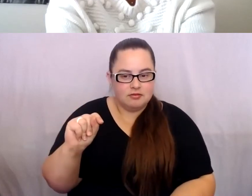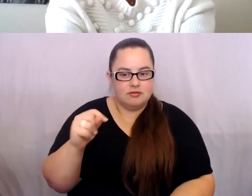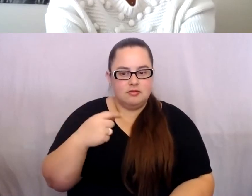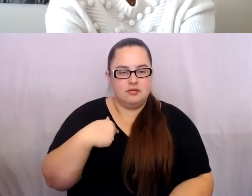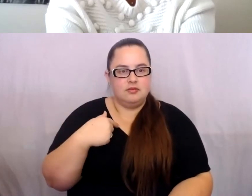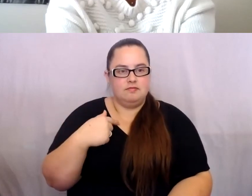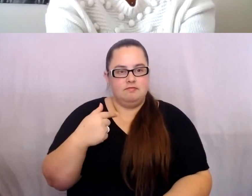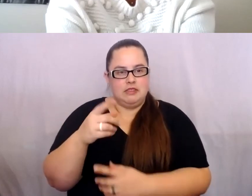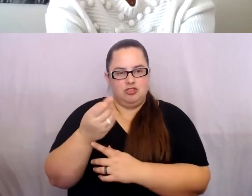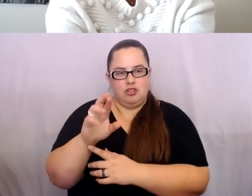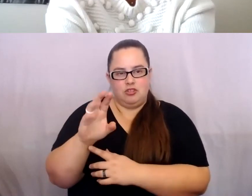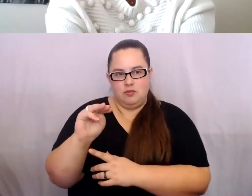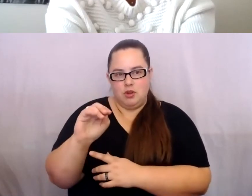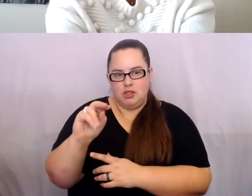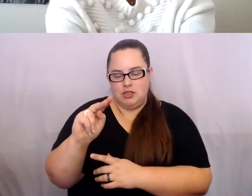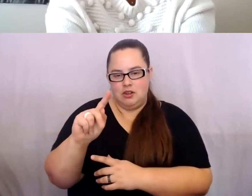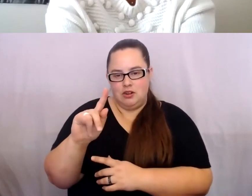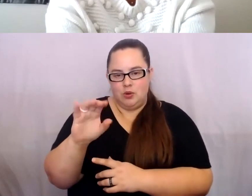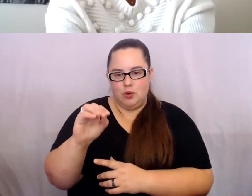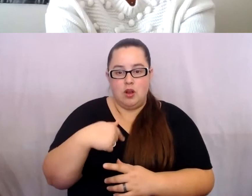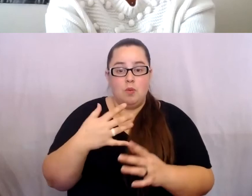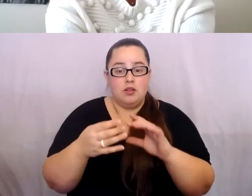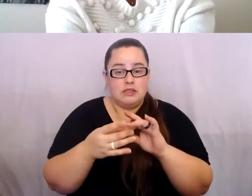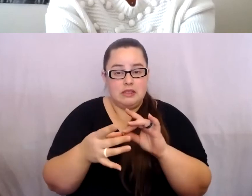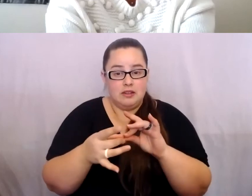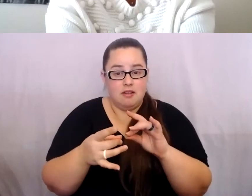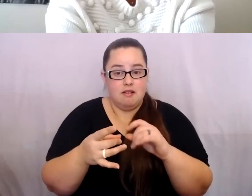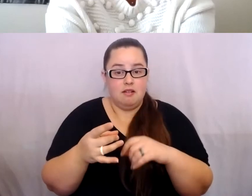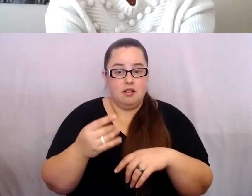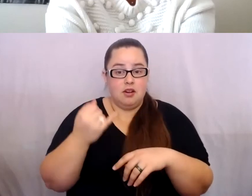additional trainings or has additional questions after this,